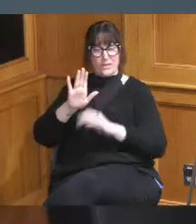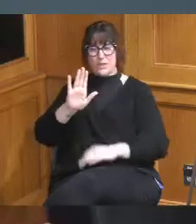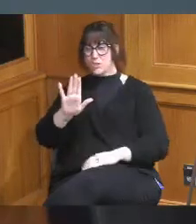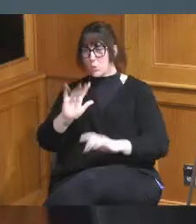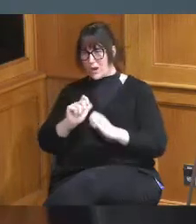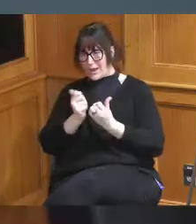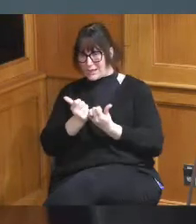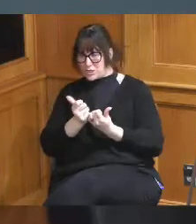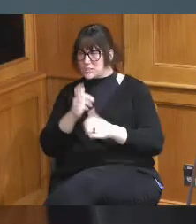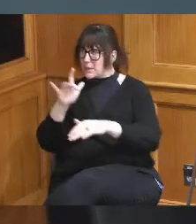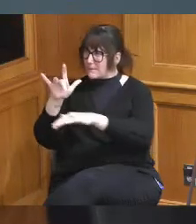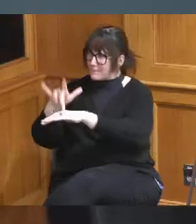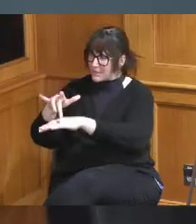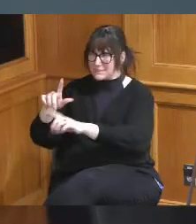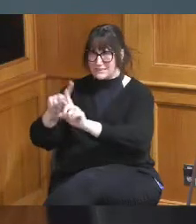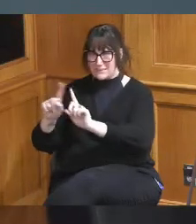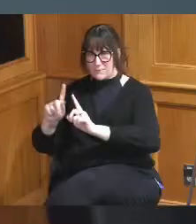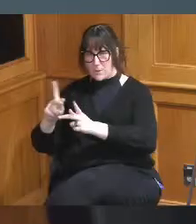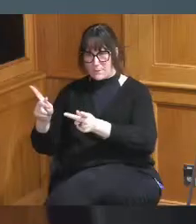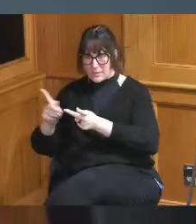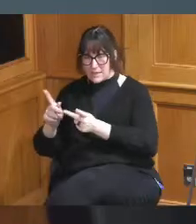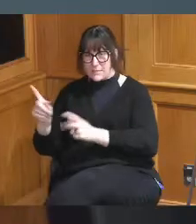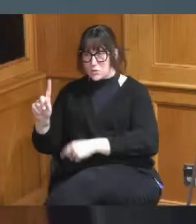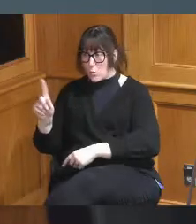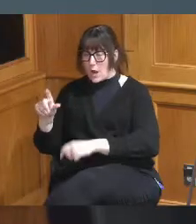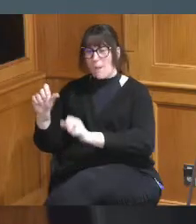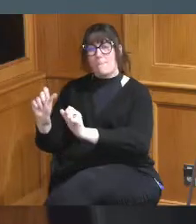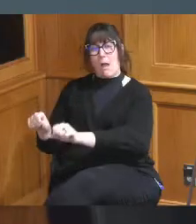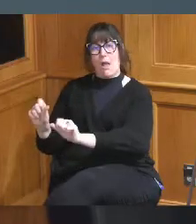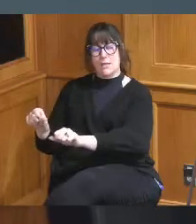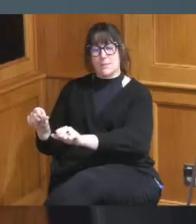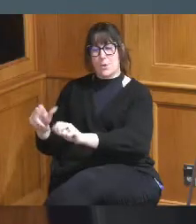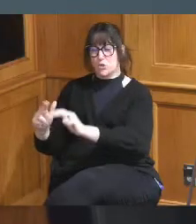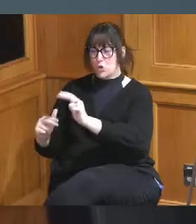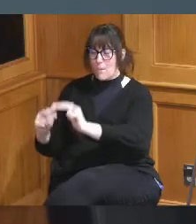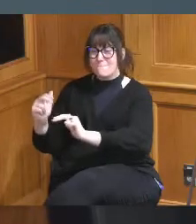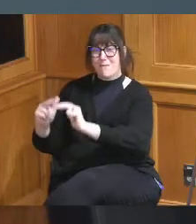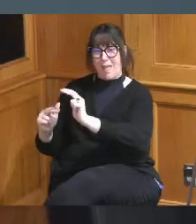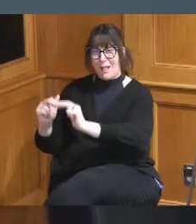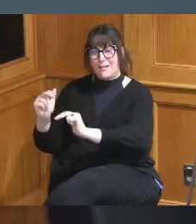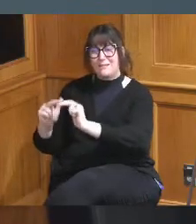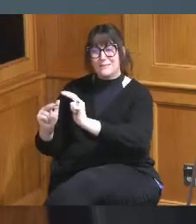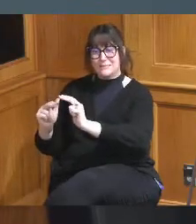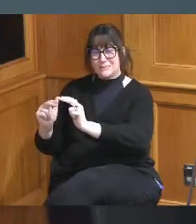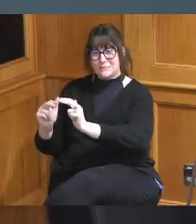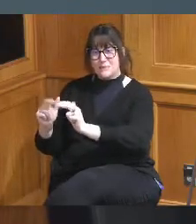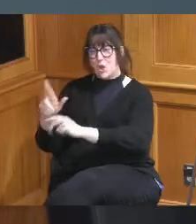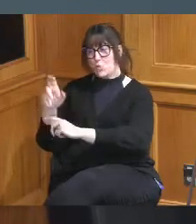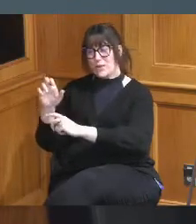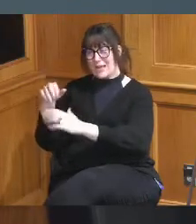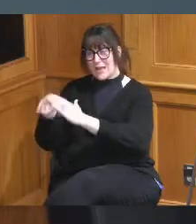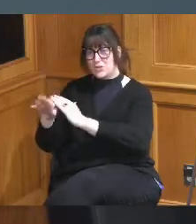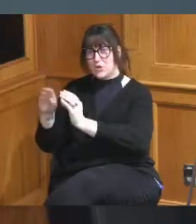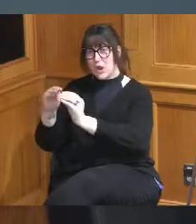to places where it's a possibility of building a re-entry home or a tiny home I hear what you're